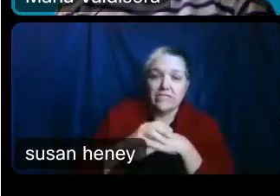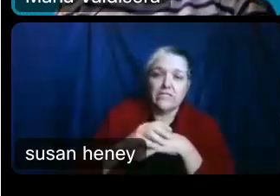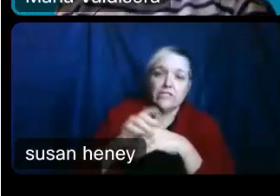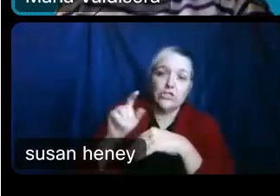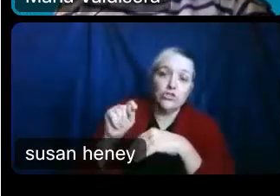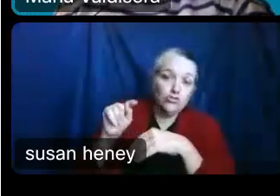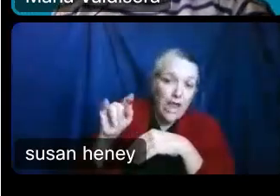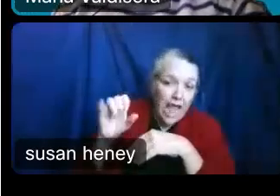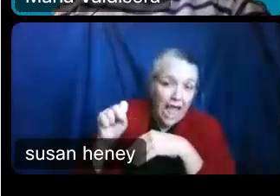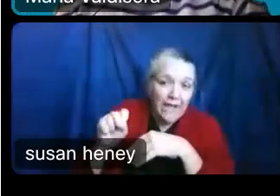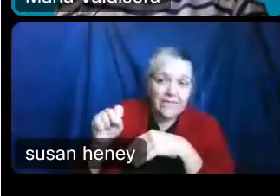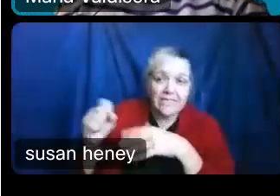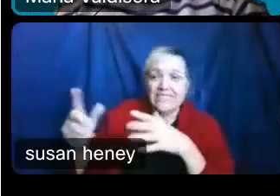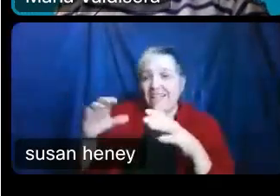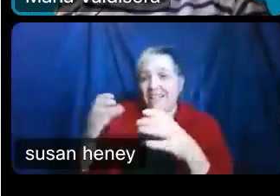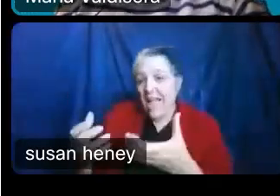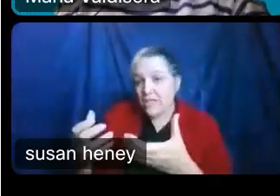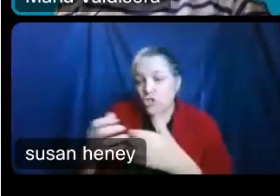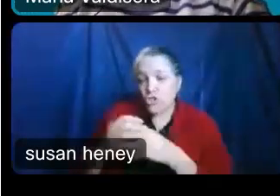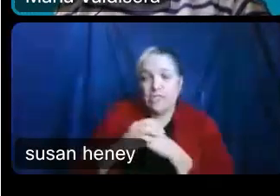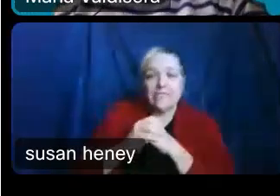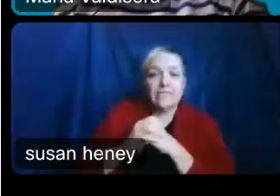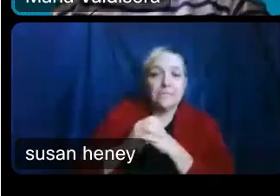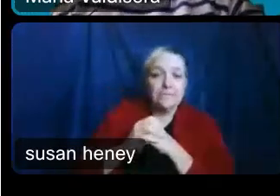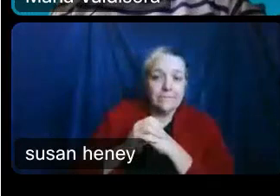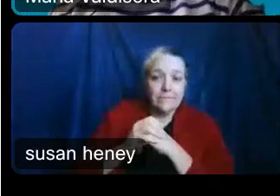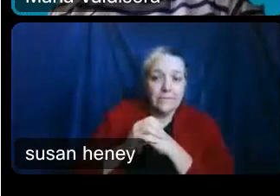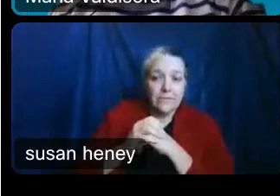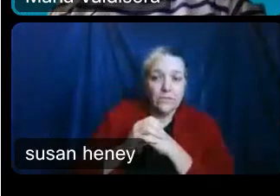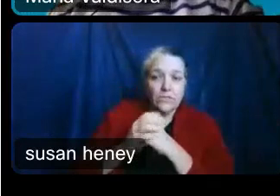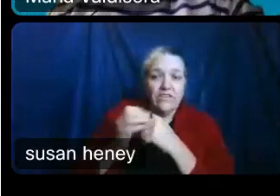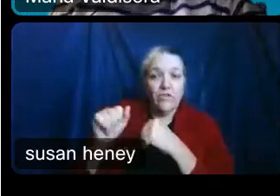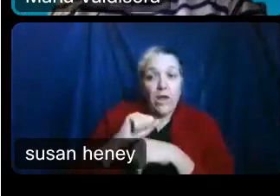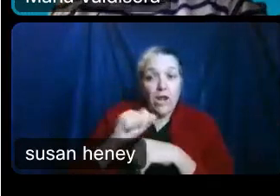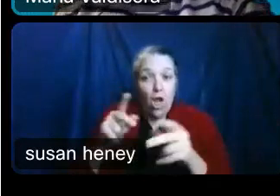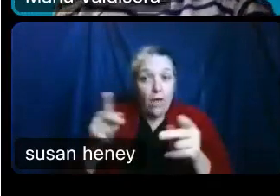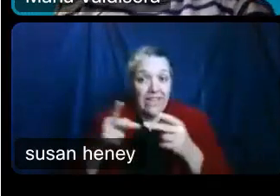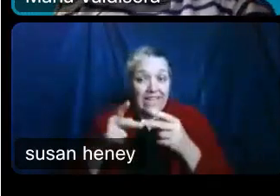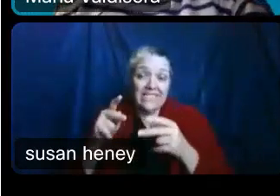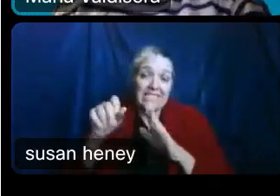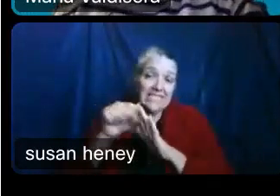collections, say if you wanted to say do all places in Rhode Island or if you wanted to